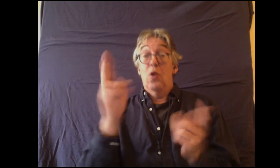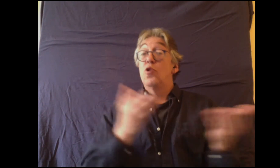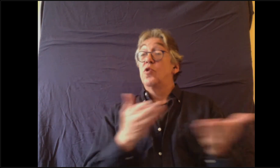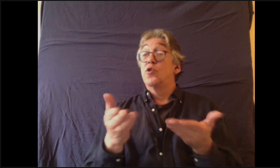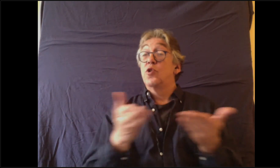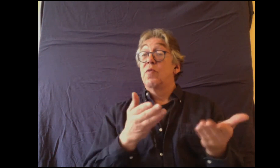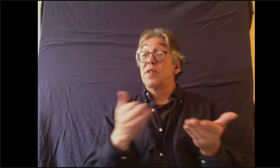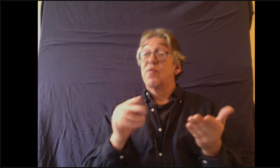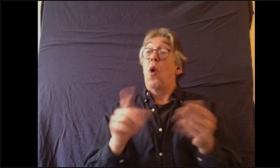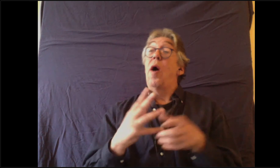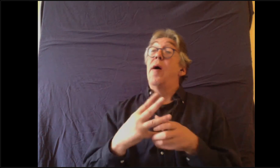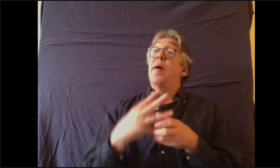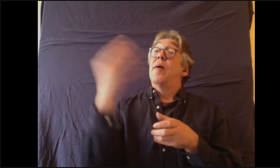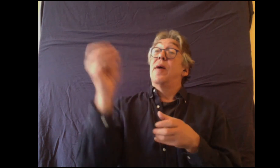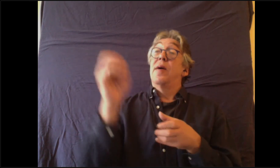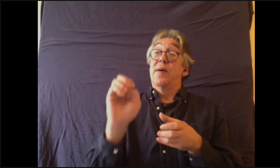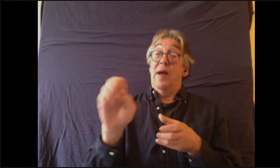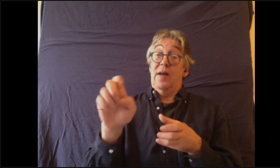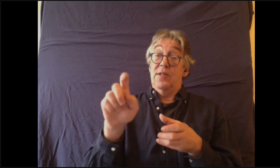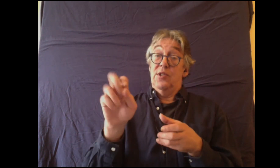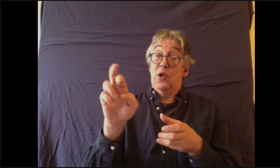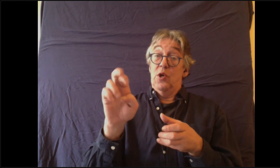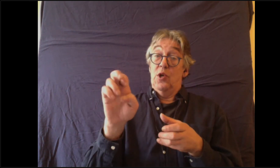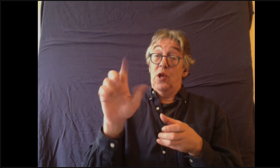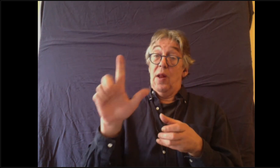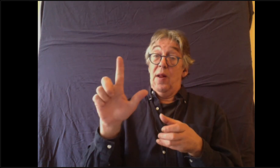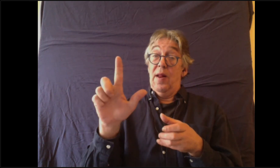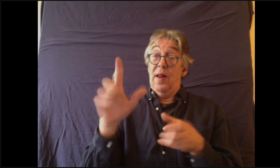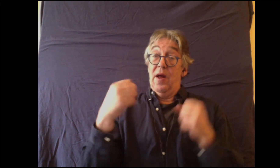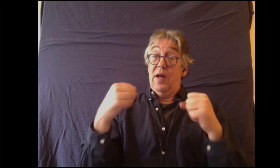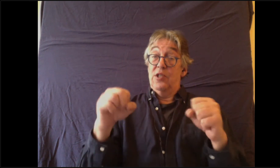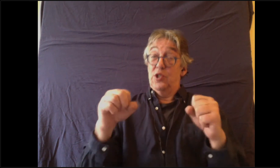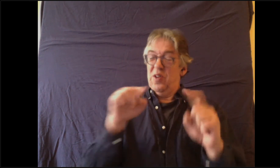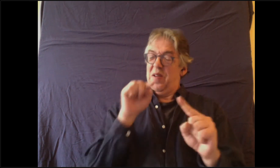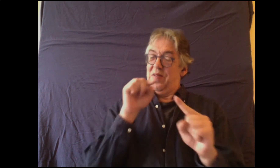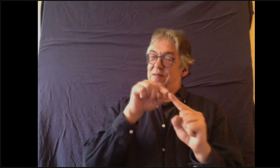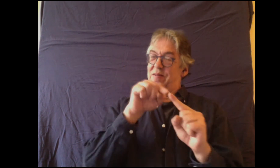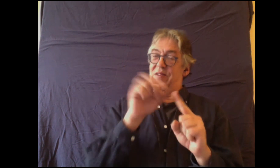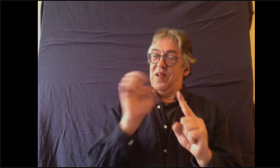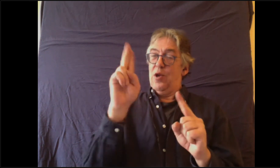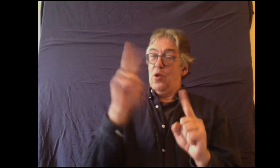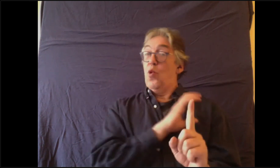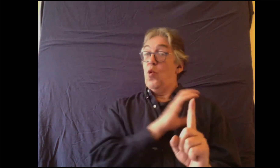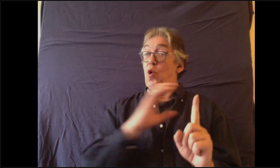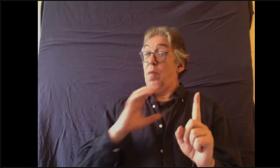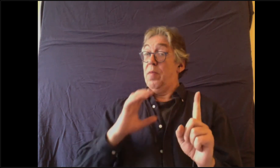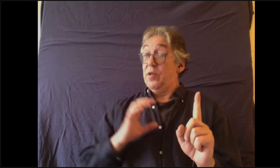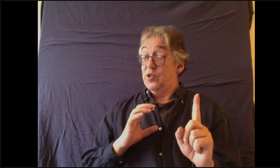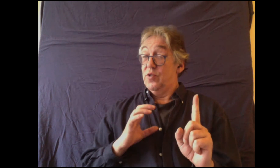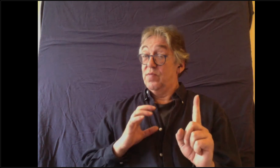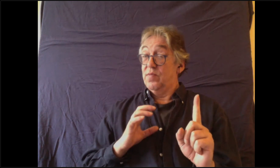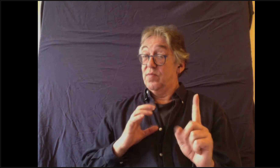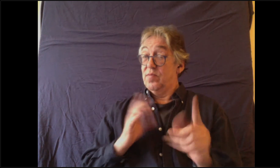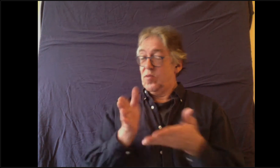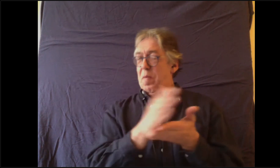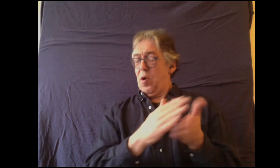And you might know EEAS is supporting the EU Delegation around the world.